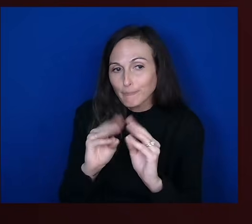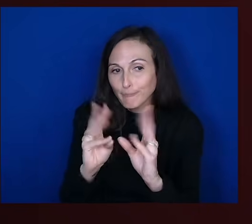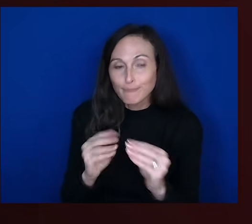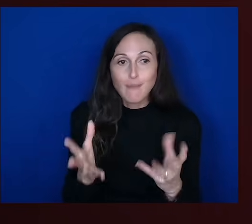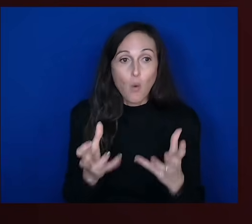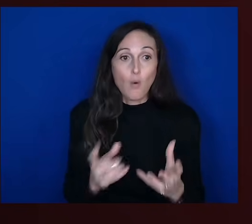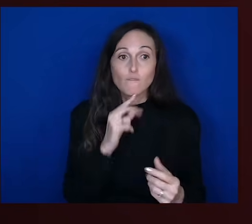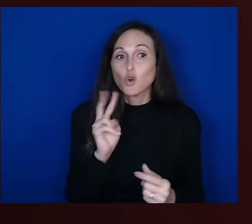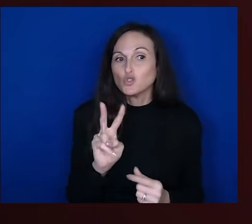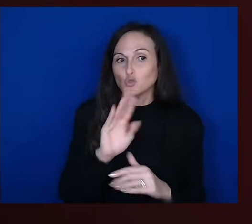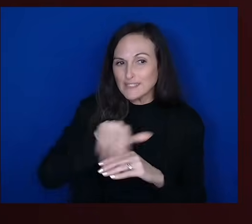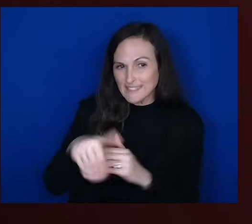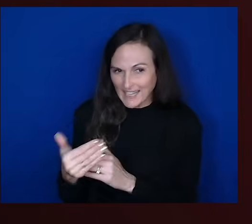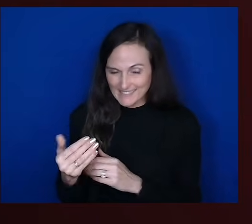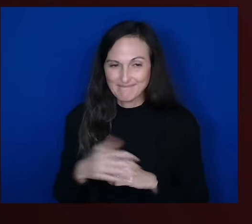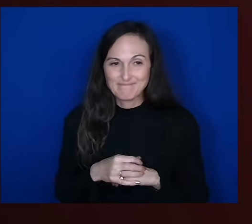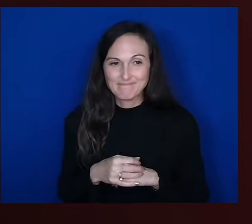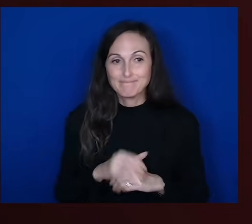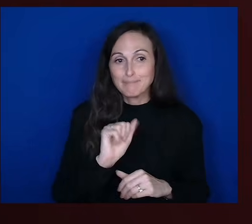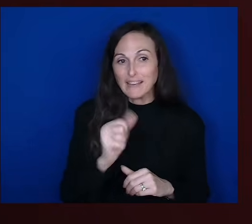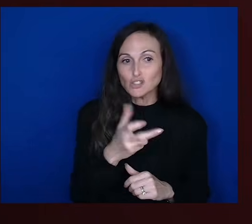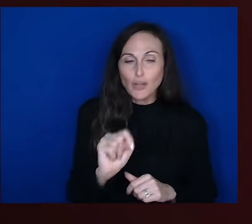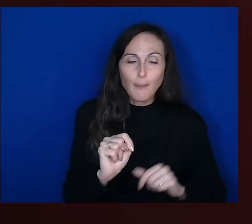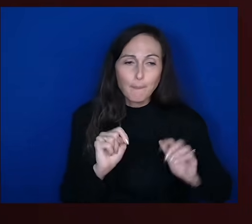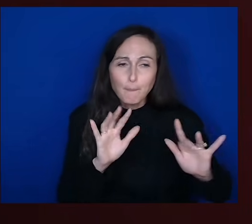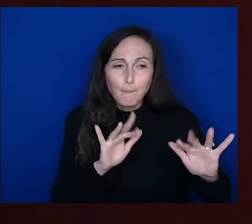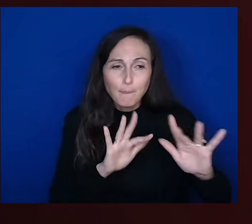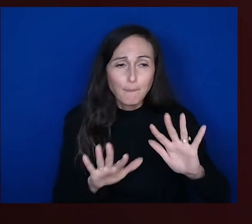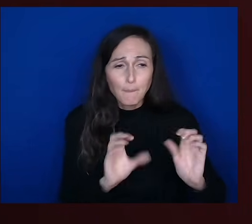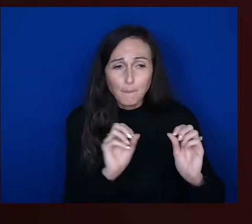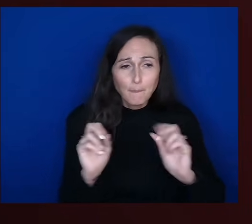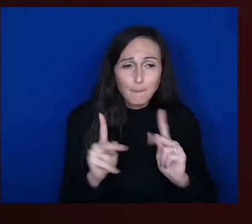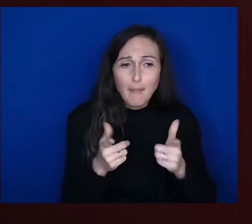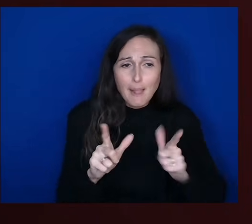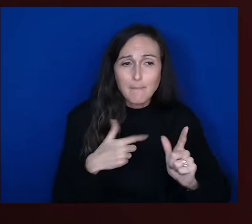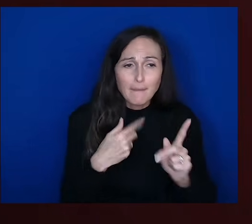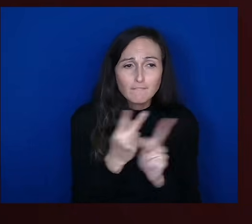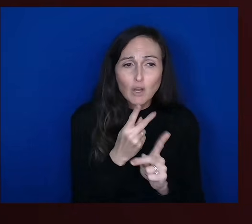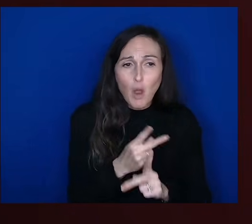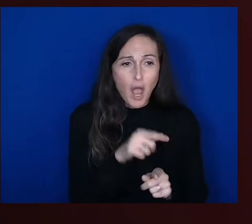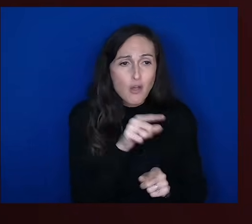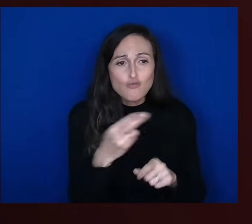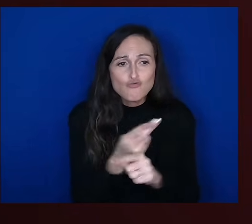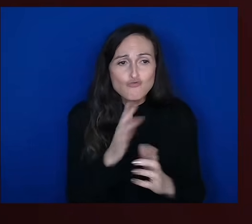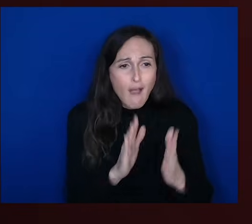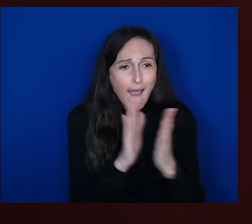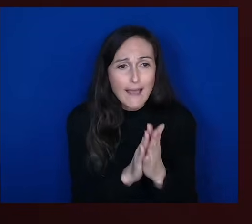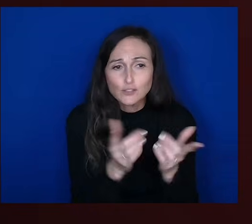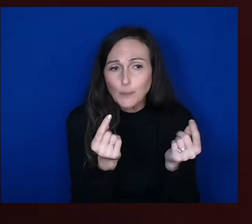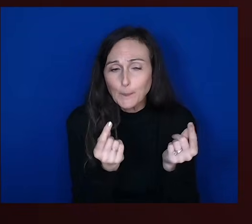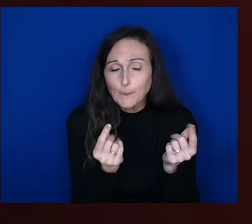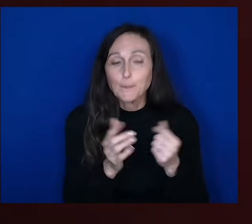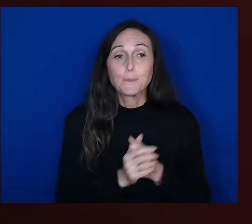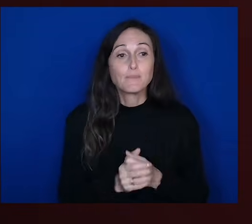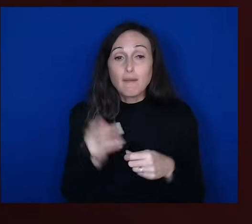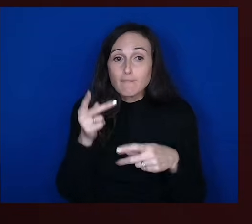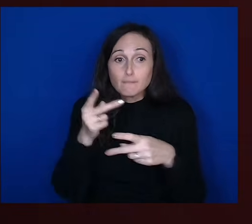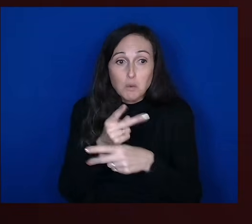so the agent's going to go out and say, "Okay, let me figure out what the user's asking for, figure out, "Oh, they want to plan a trip,